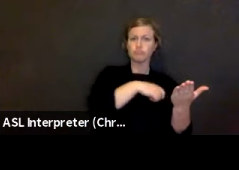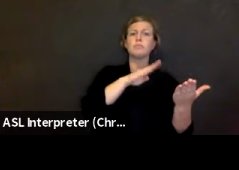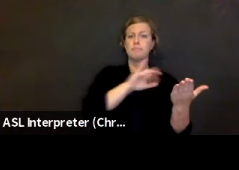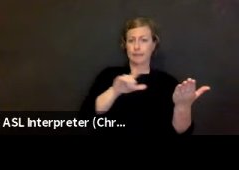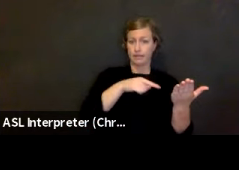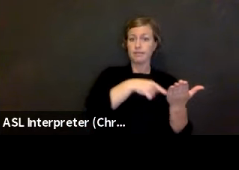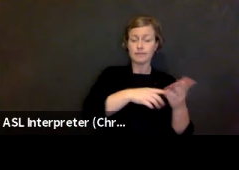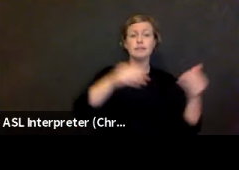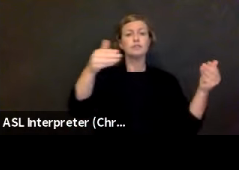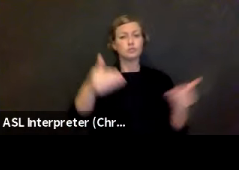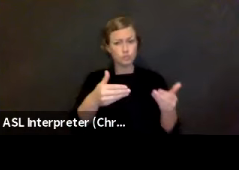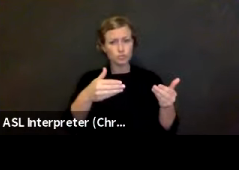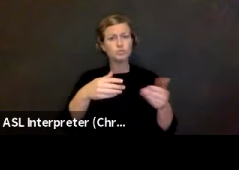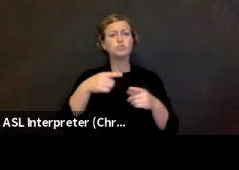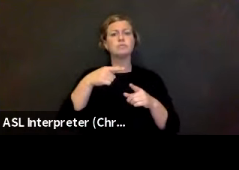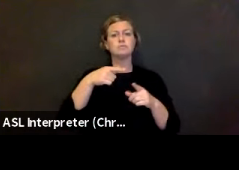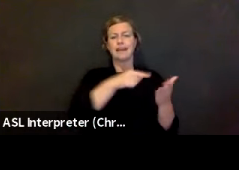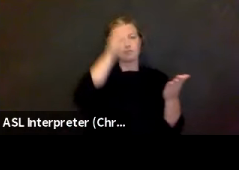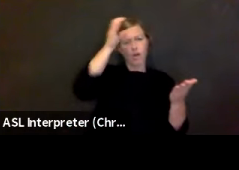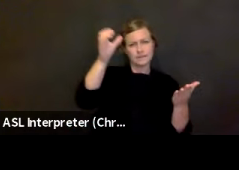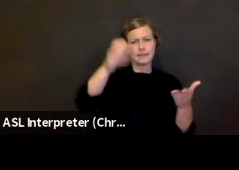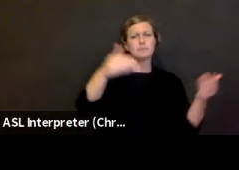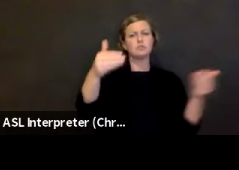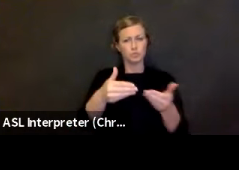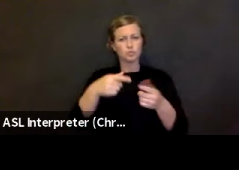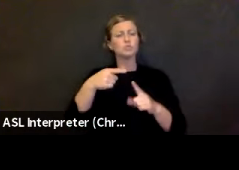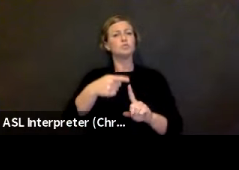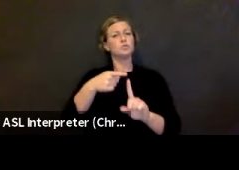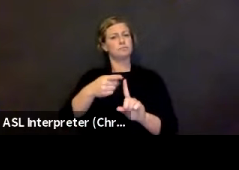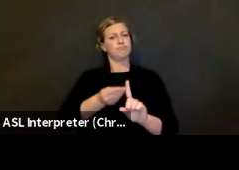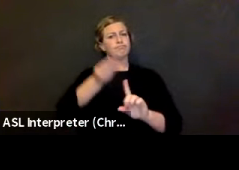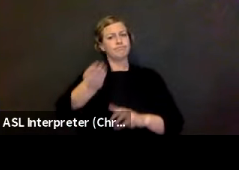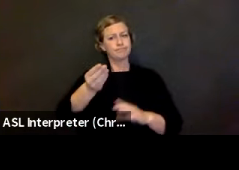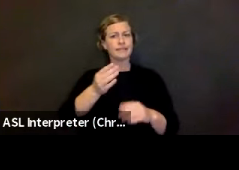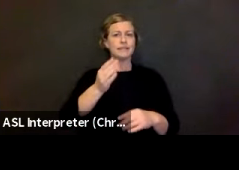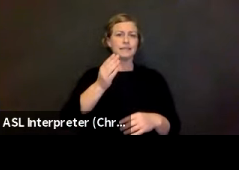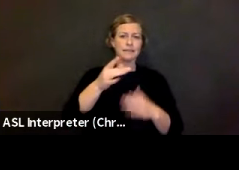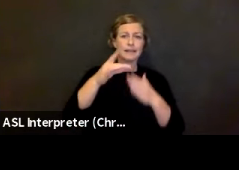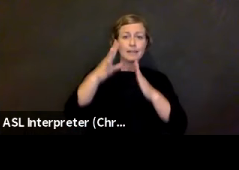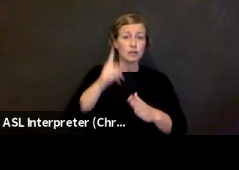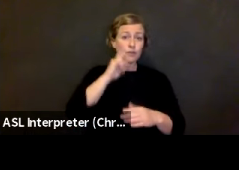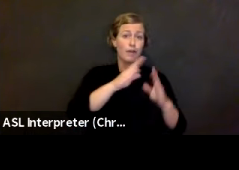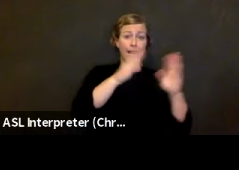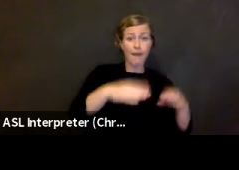lawyers, legislative council. Those ideas are introduced and they are assigned by